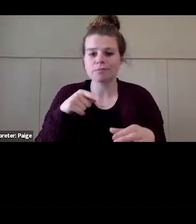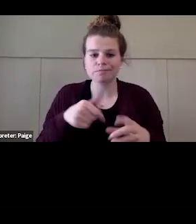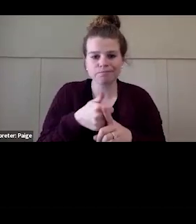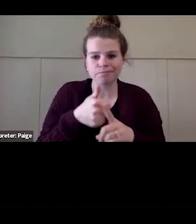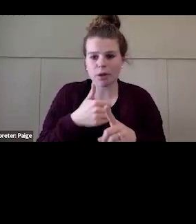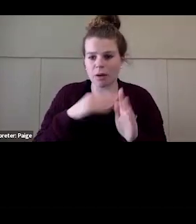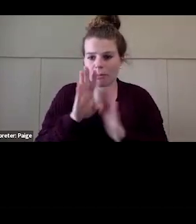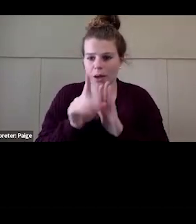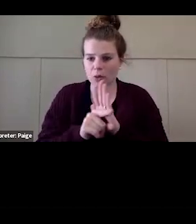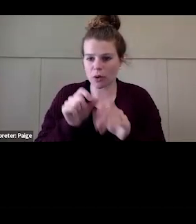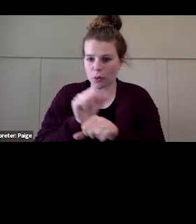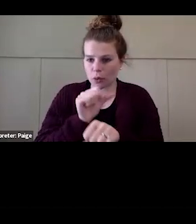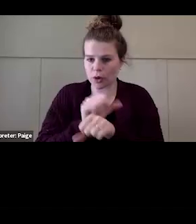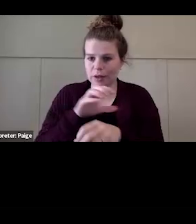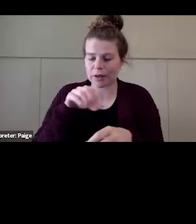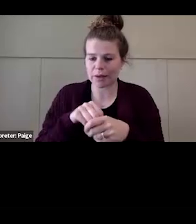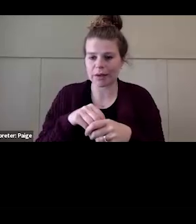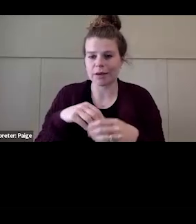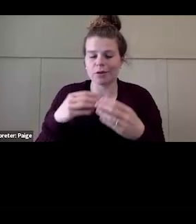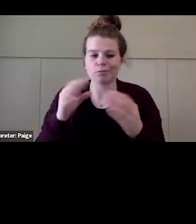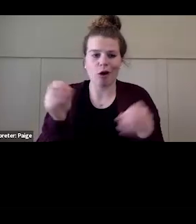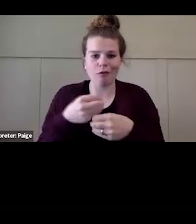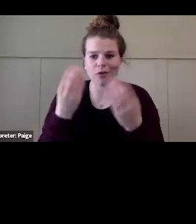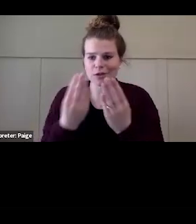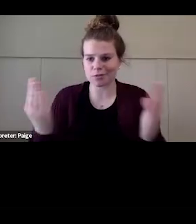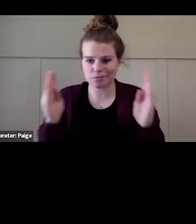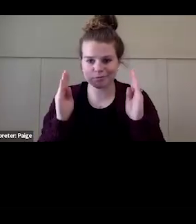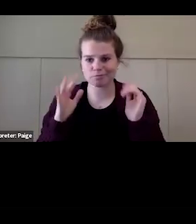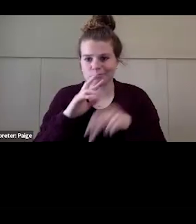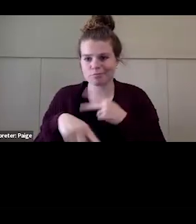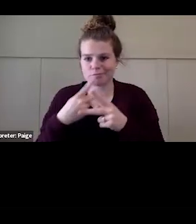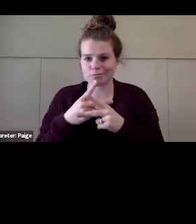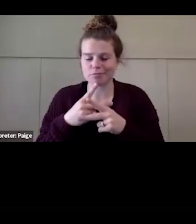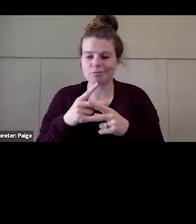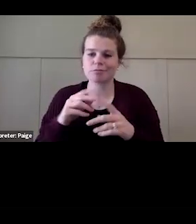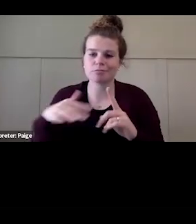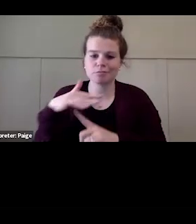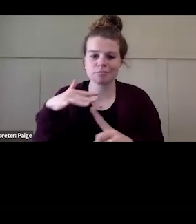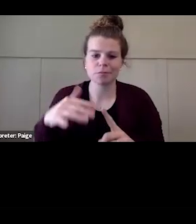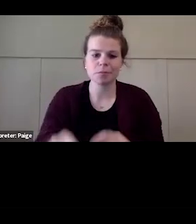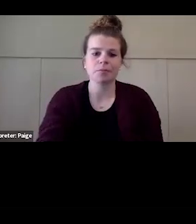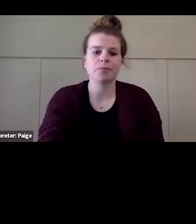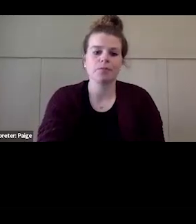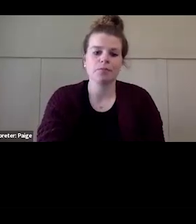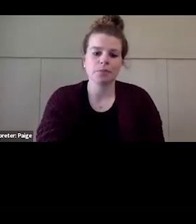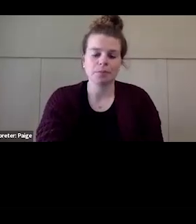in working in acute settings. So be it an inpatient psychiatric unit in a hospital,